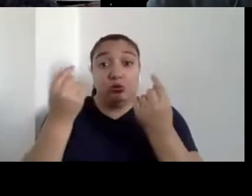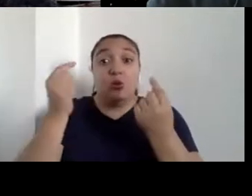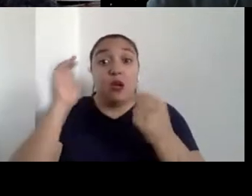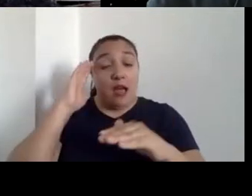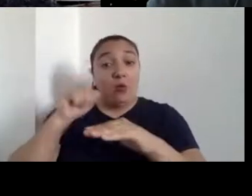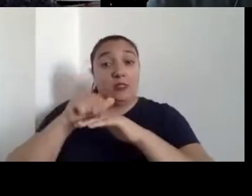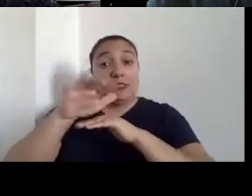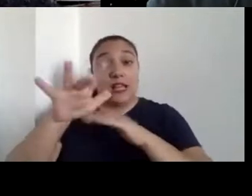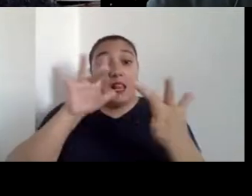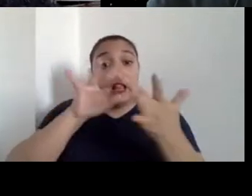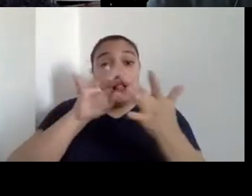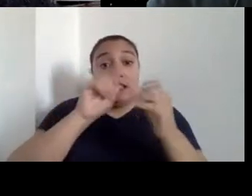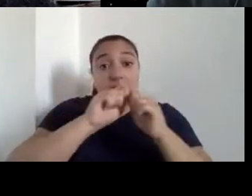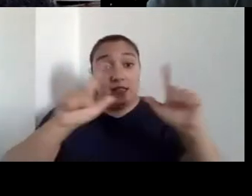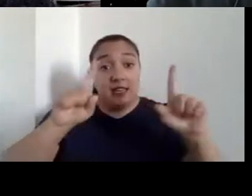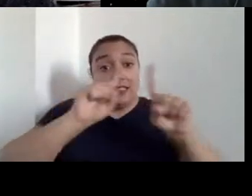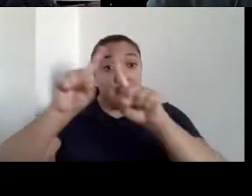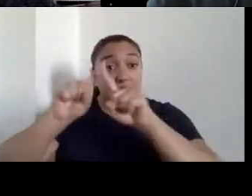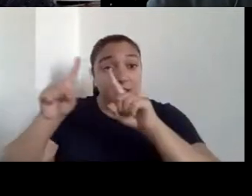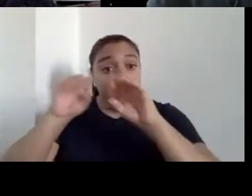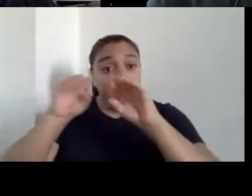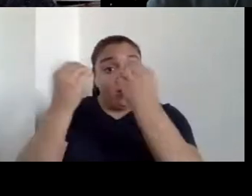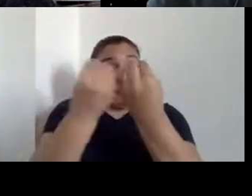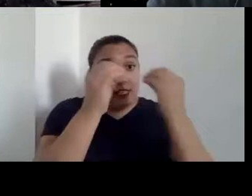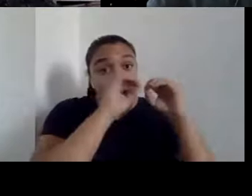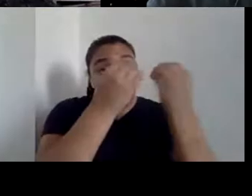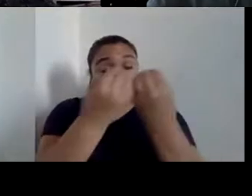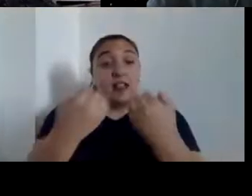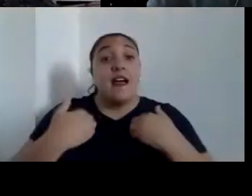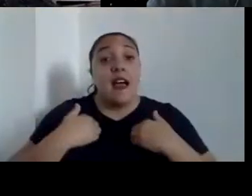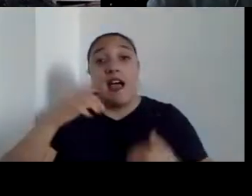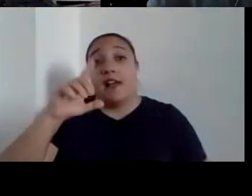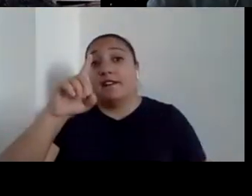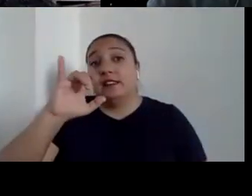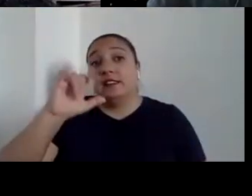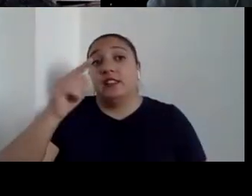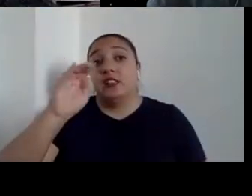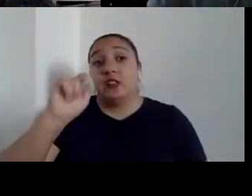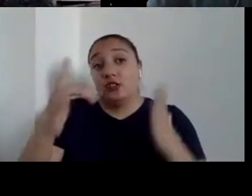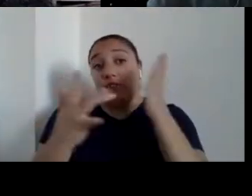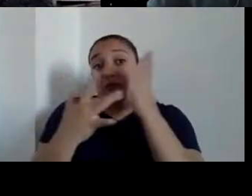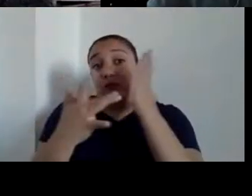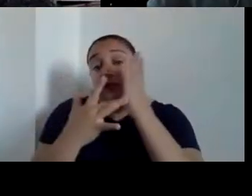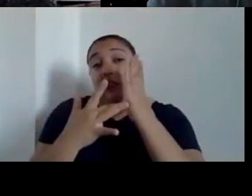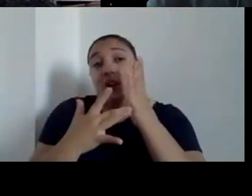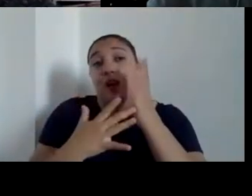some organizations locally that have digital resources maybe that would be a good way of